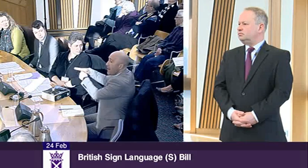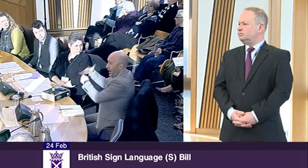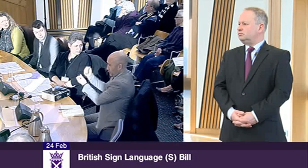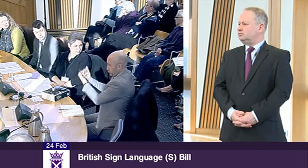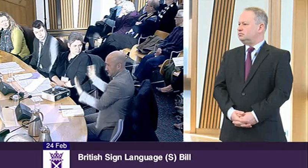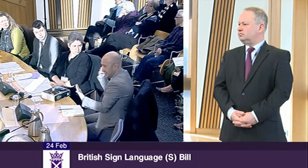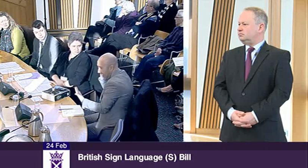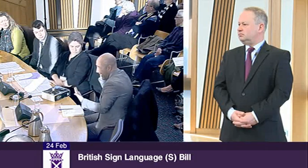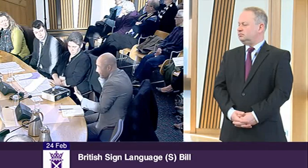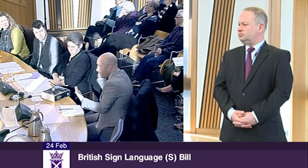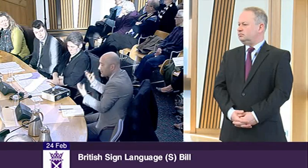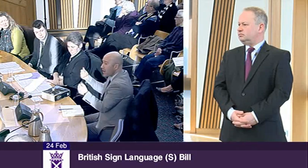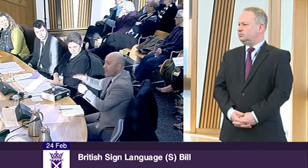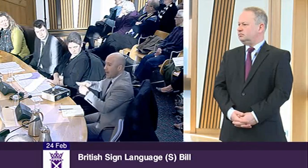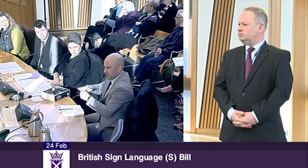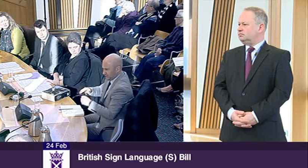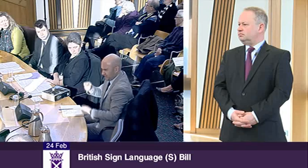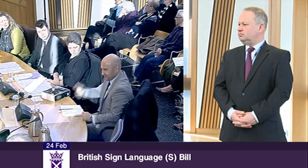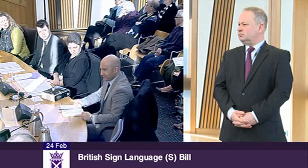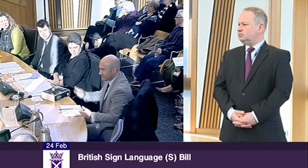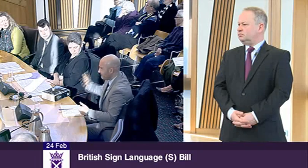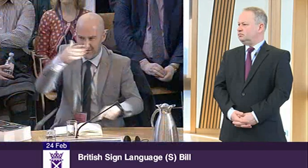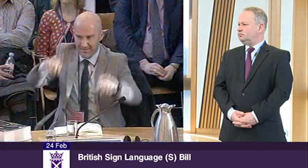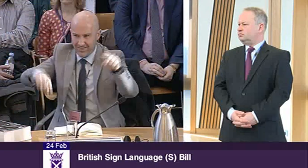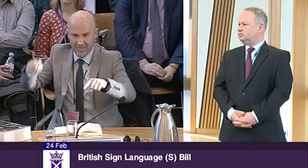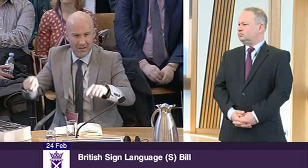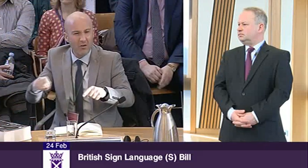Frankie McLean: The number of BSL users in different areas varies widely; in some areas